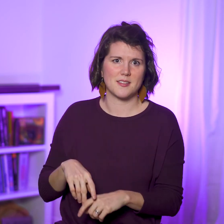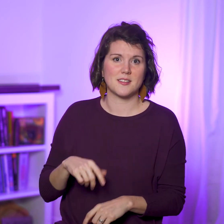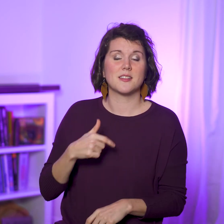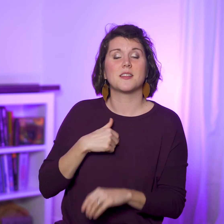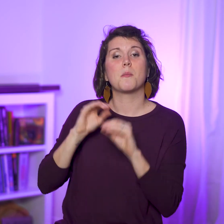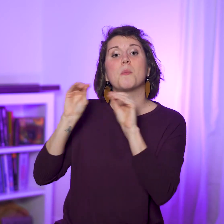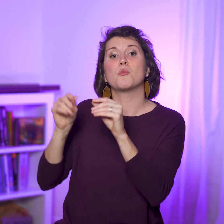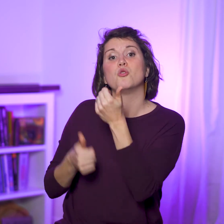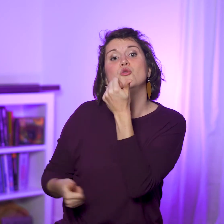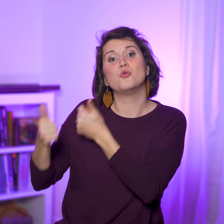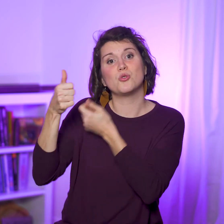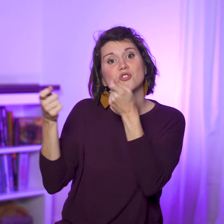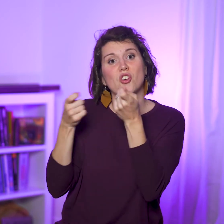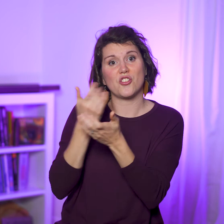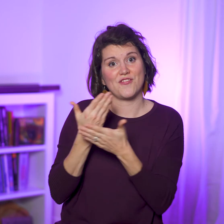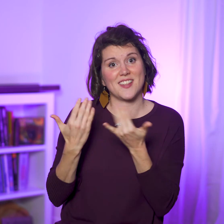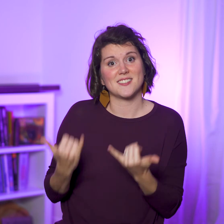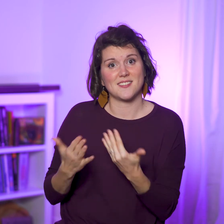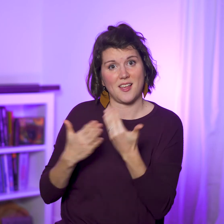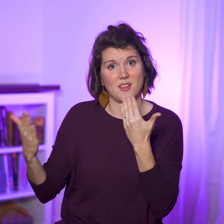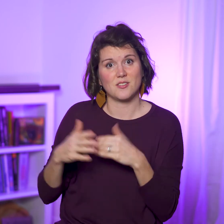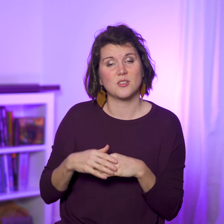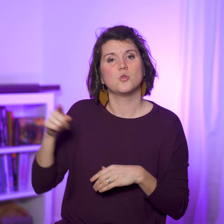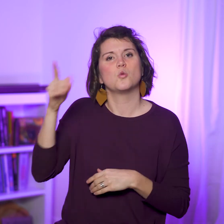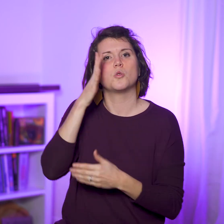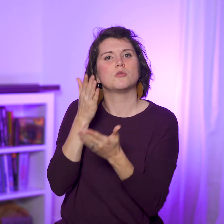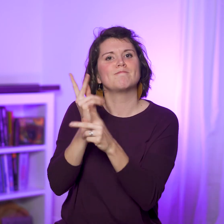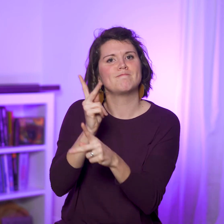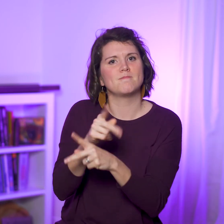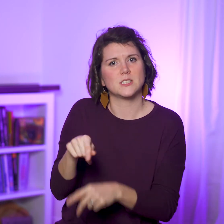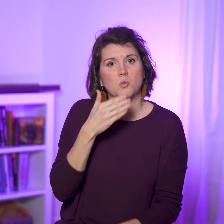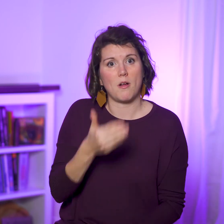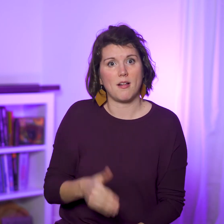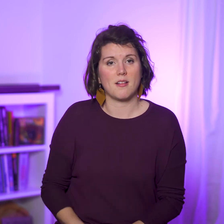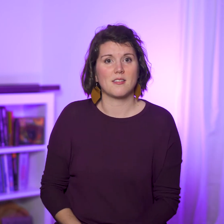“I’m putting you in charge of things now. Steward this well.”